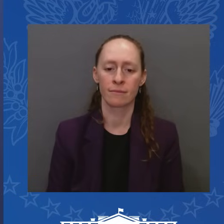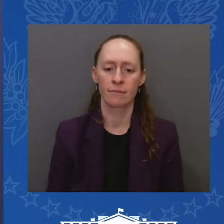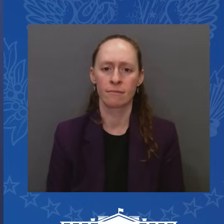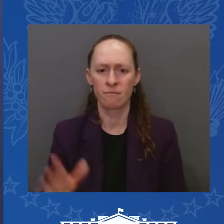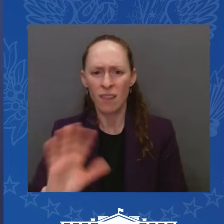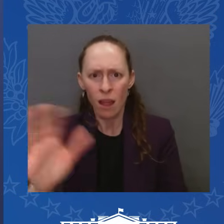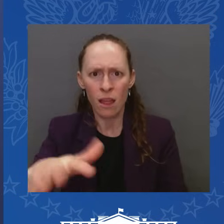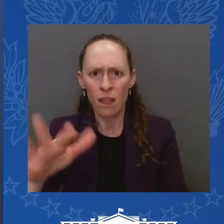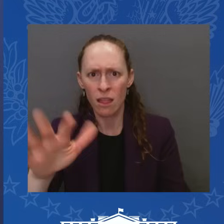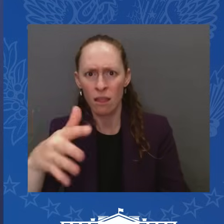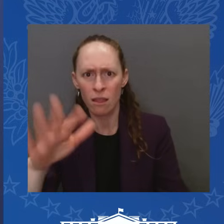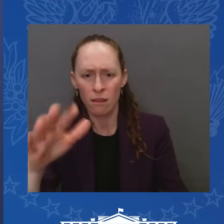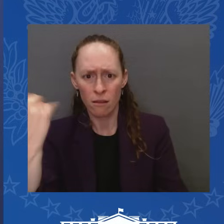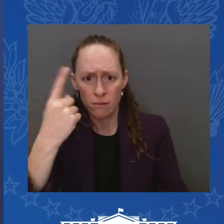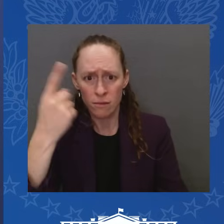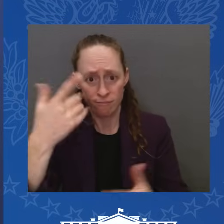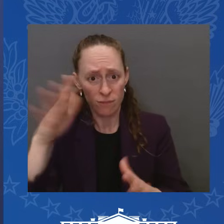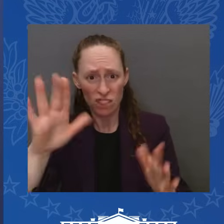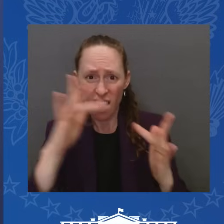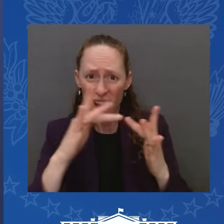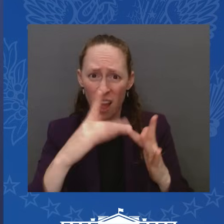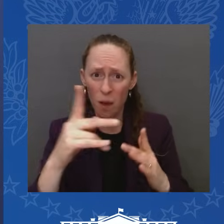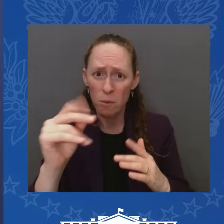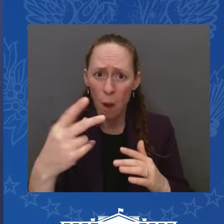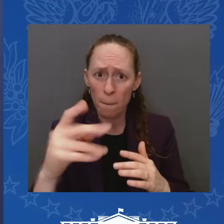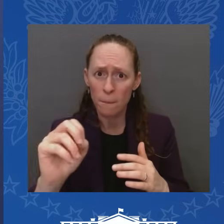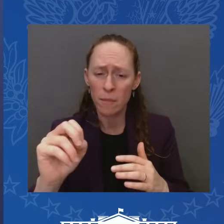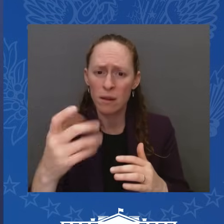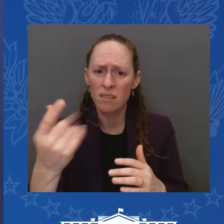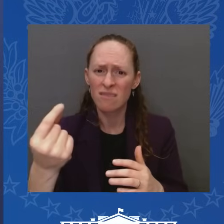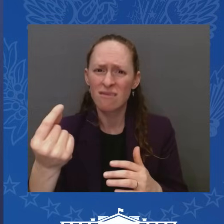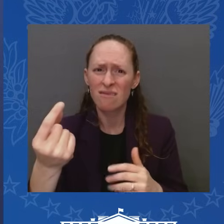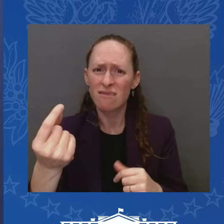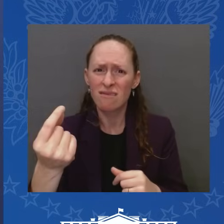What did you take away from it -- that conversation with Pope Francis? The President: I'll answer this one question.